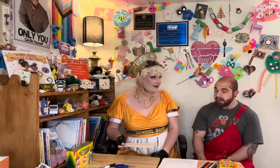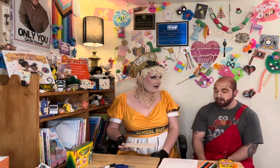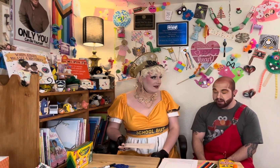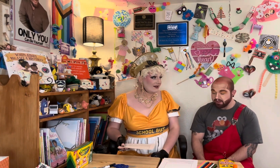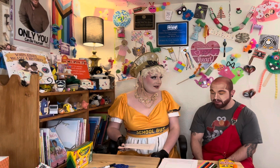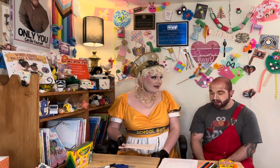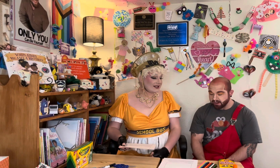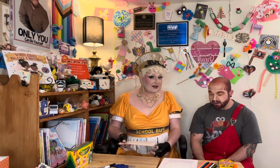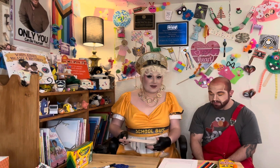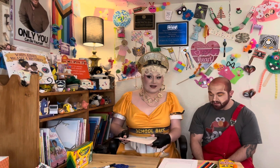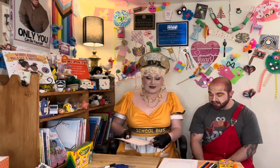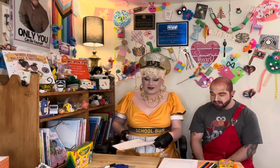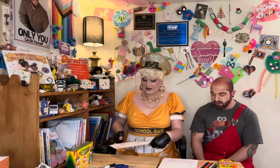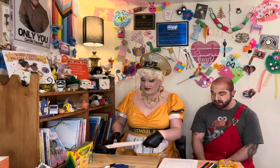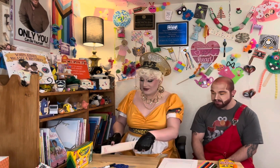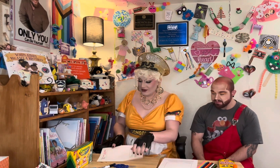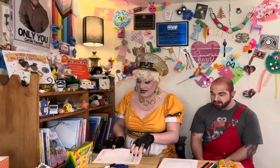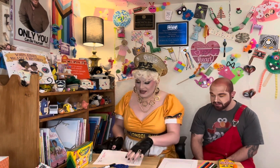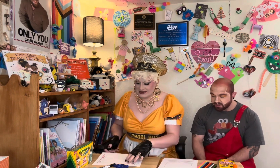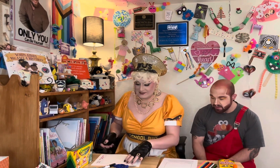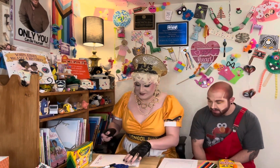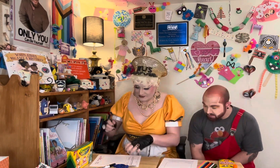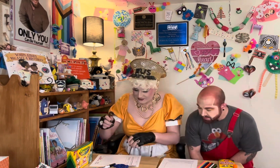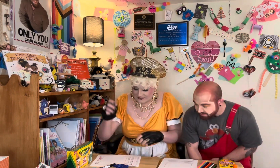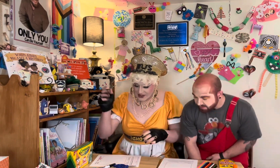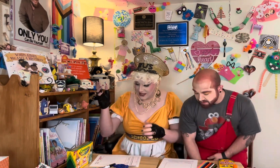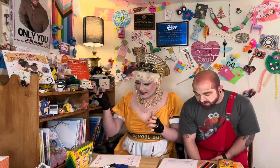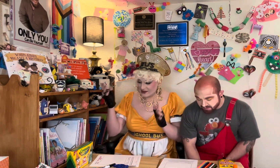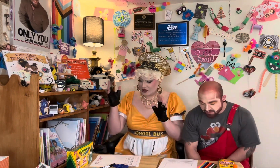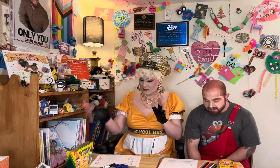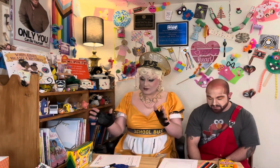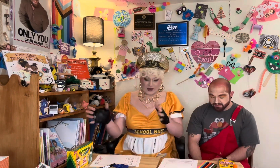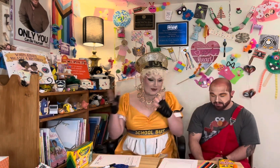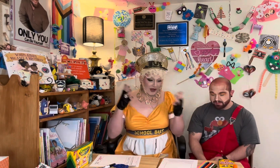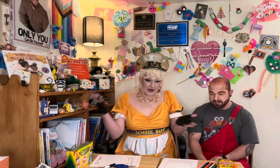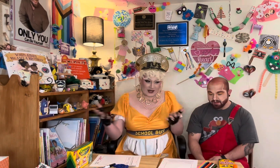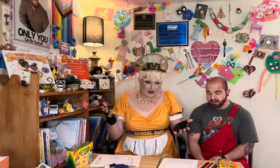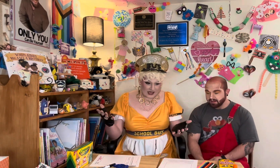Yeah, I love that idea. CALI: Sound fun? BUSTER: That sounds fun. CALI: Okay, awesome. BUSTER: Let's do it. CALI: So I've gotten all kinds